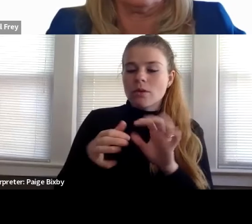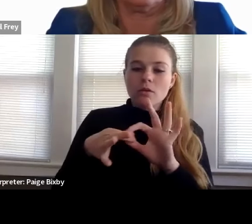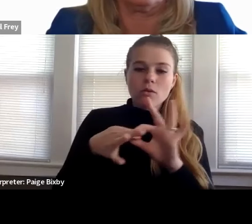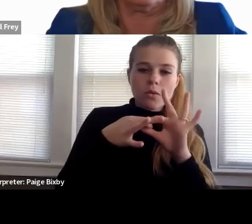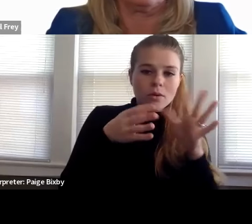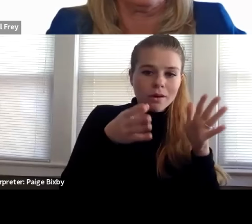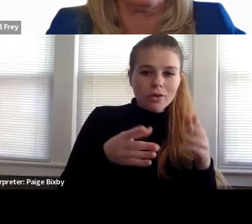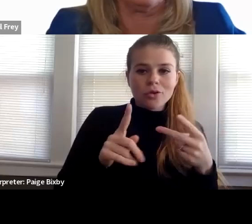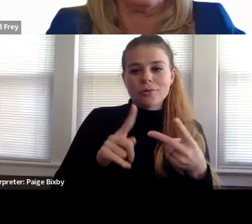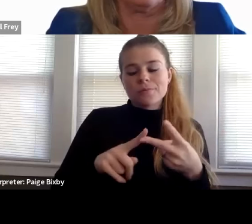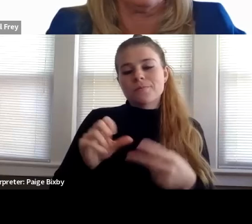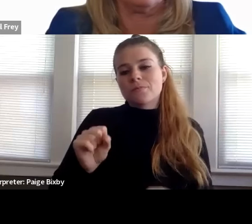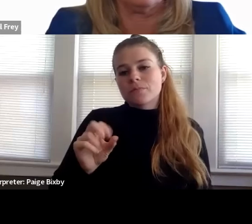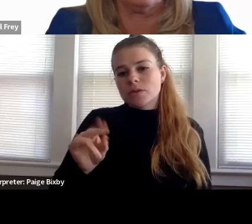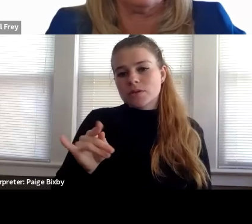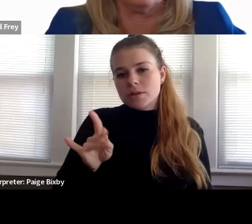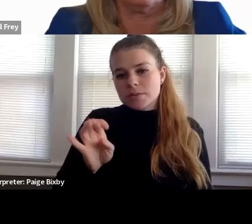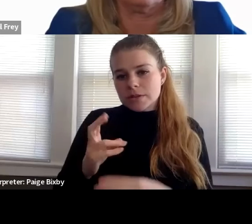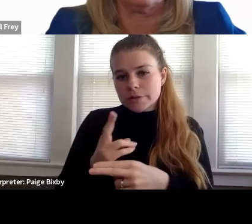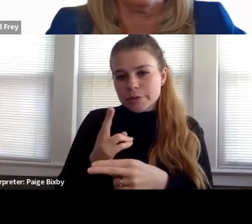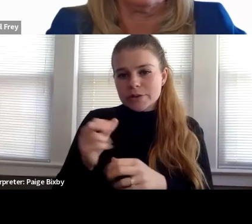with our substance use evaluators,